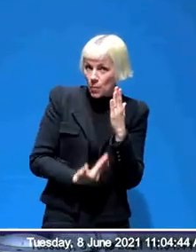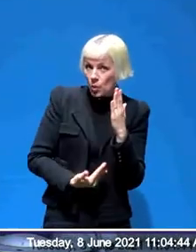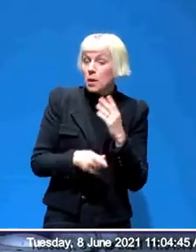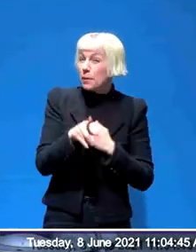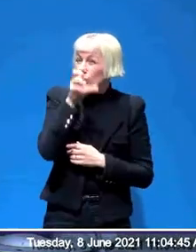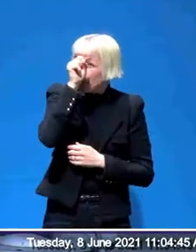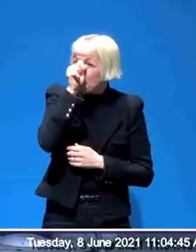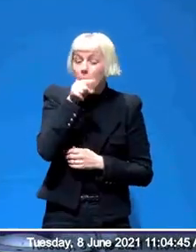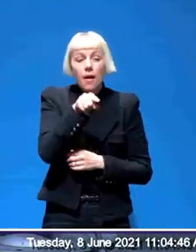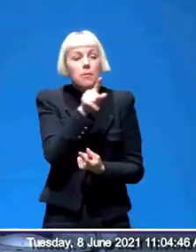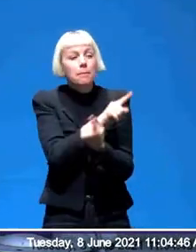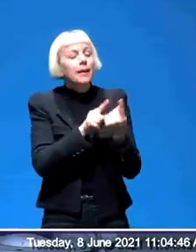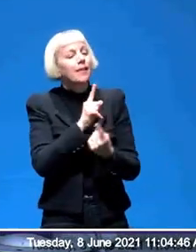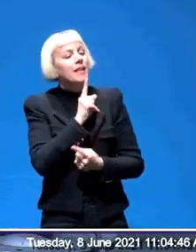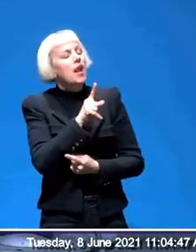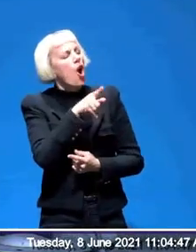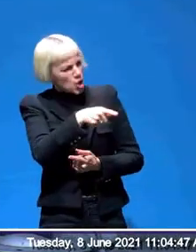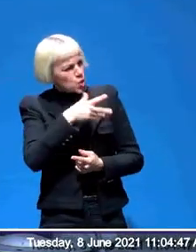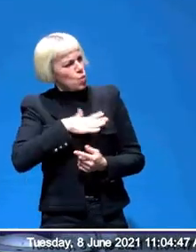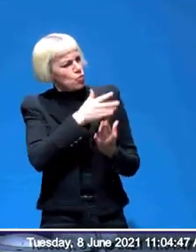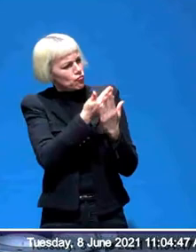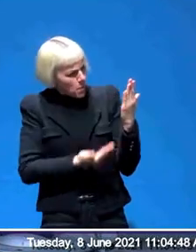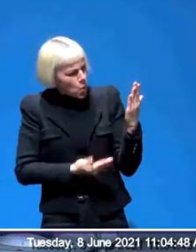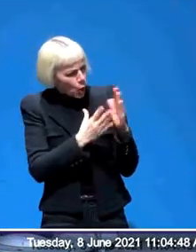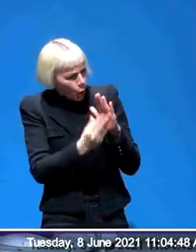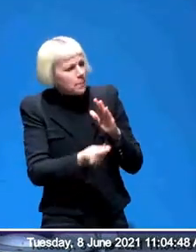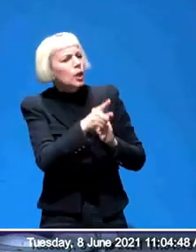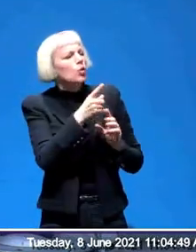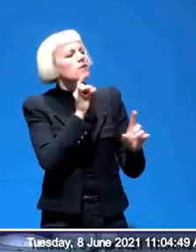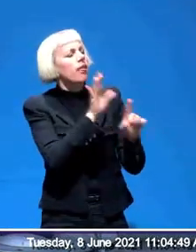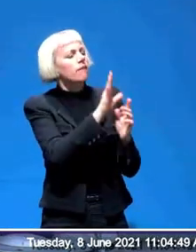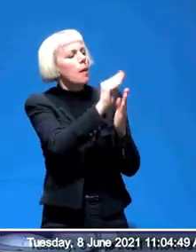wanted a copy of the report, you had to make a Freedom of Information application? That's correct, yes.